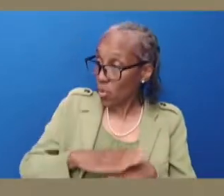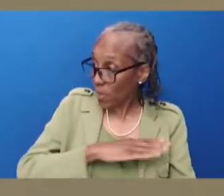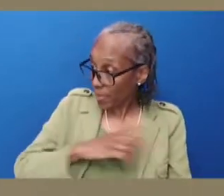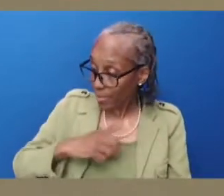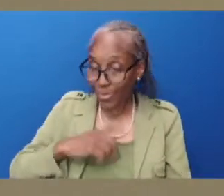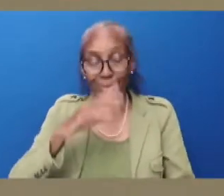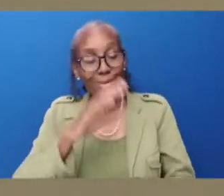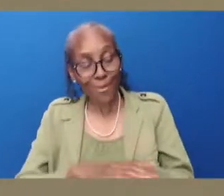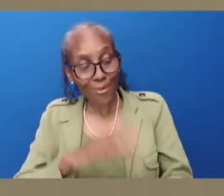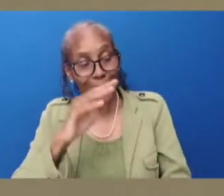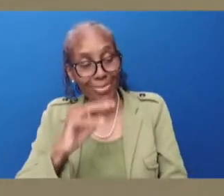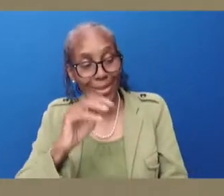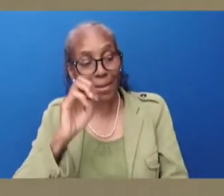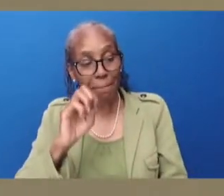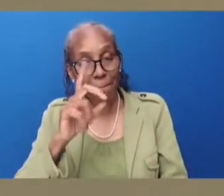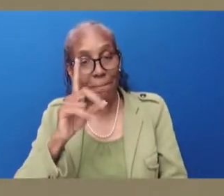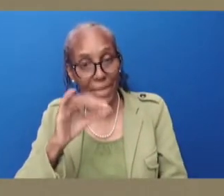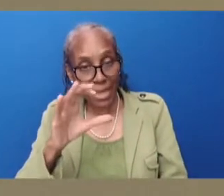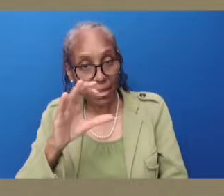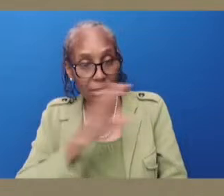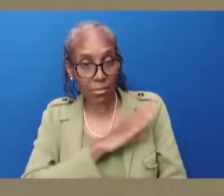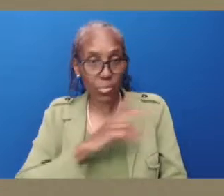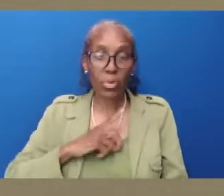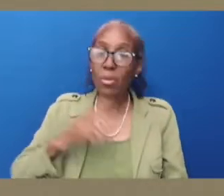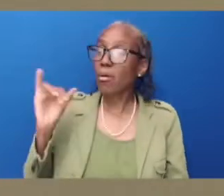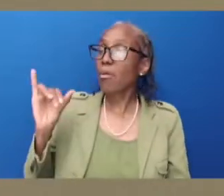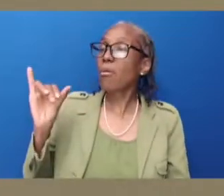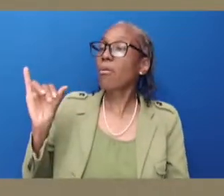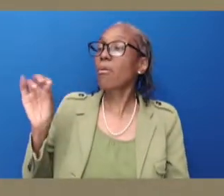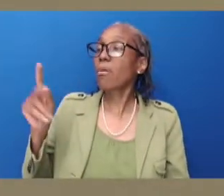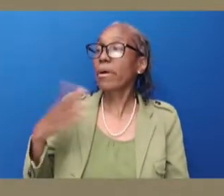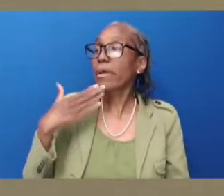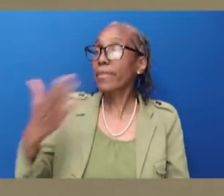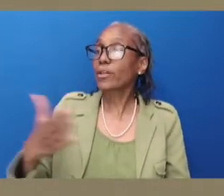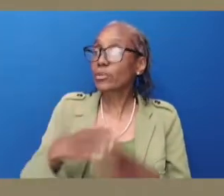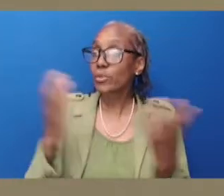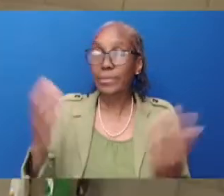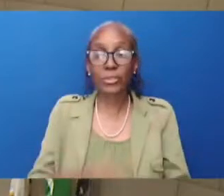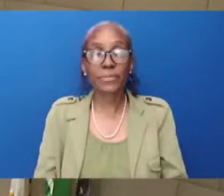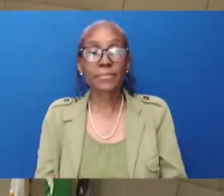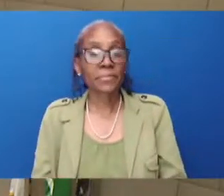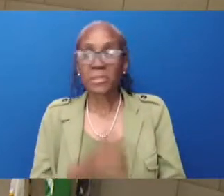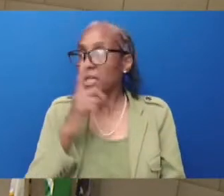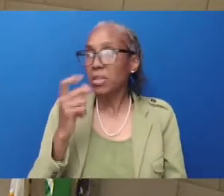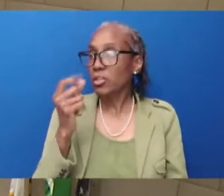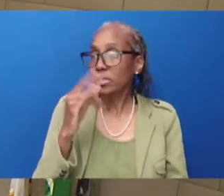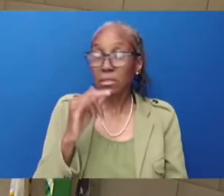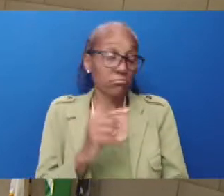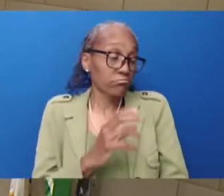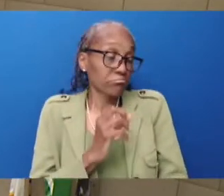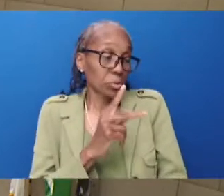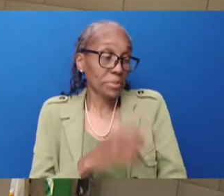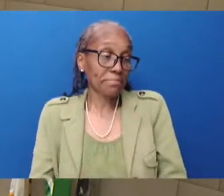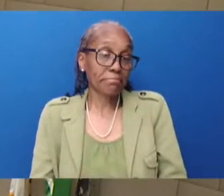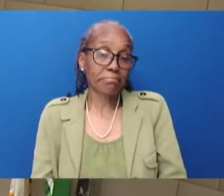OFF THE MEDIC BOARD AND IS RECOMMENDING DERRICK BE APPOINTED IN HIS PLACE.